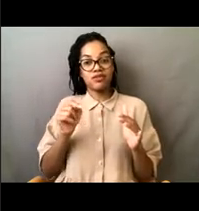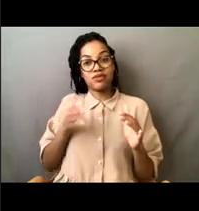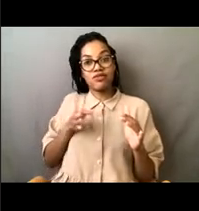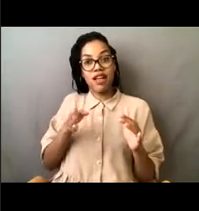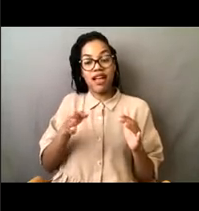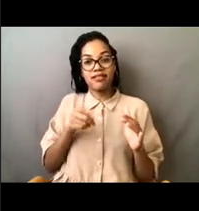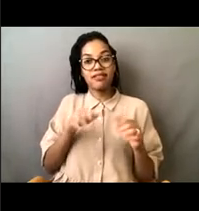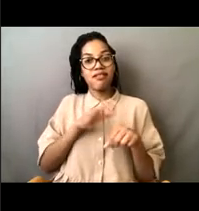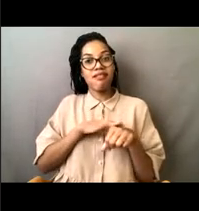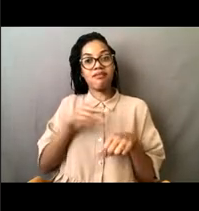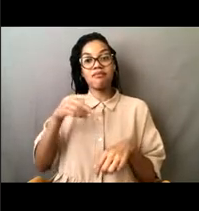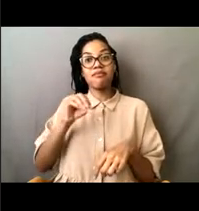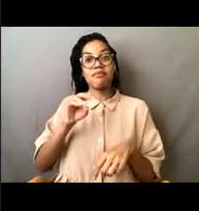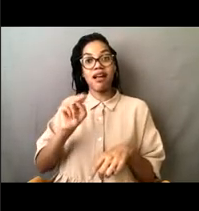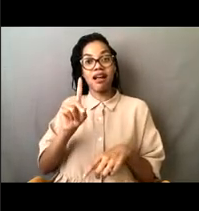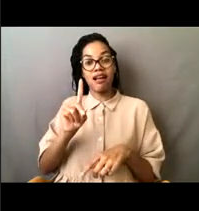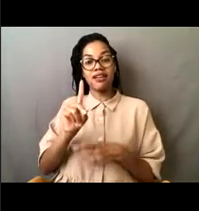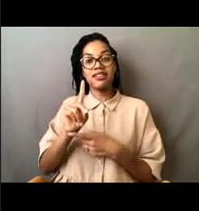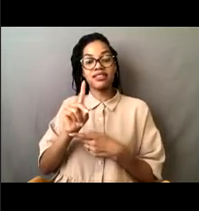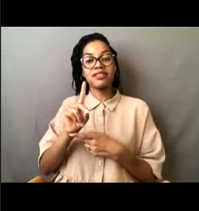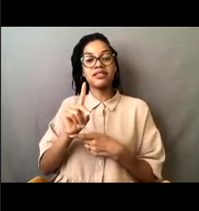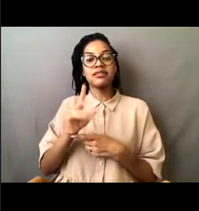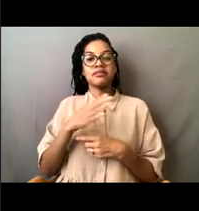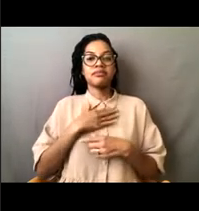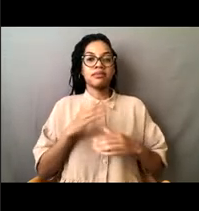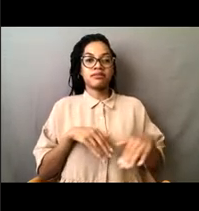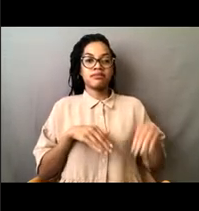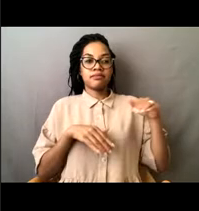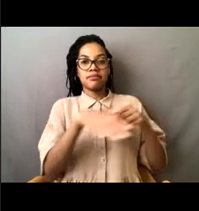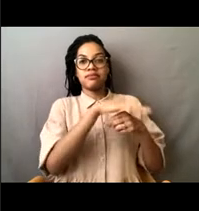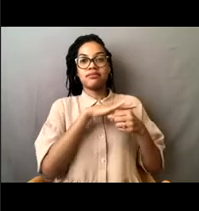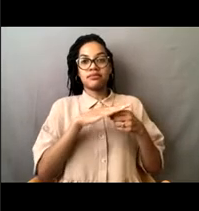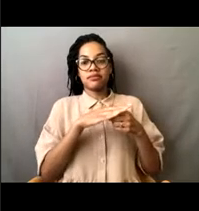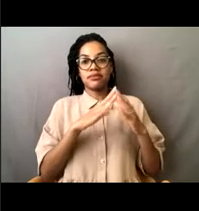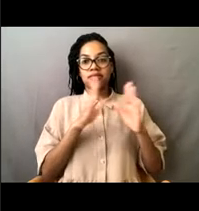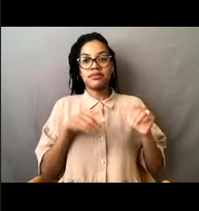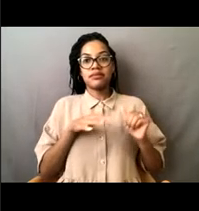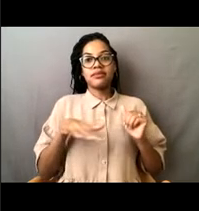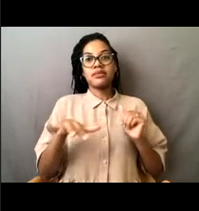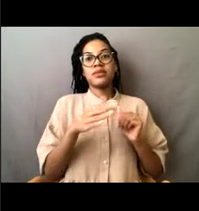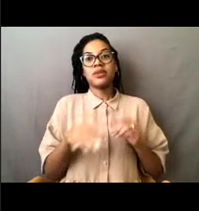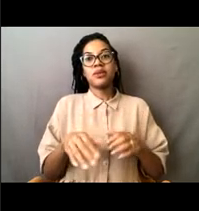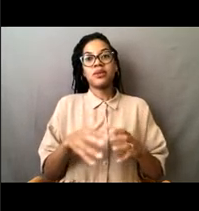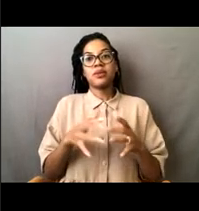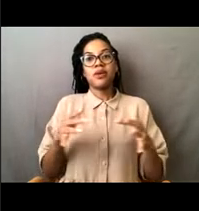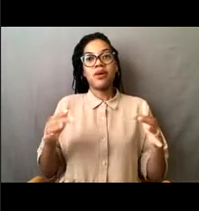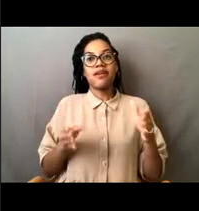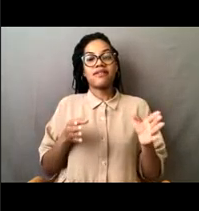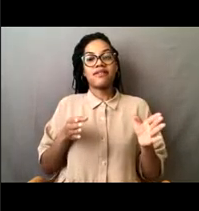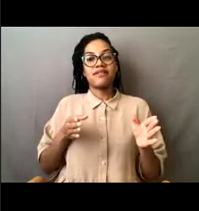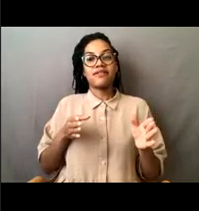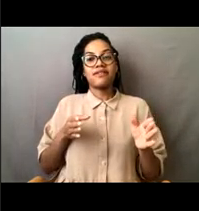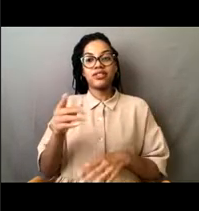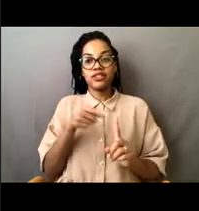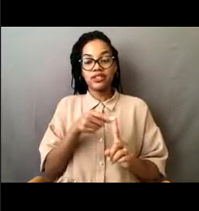that was on the land that I grew up on. So that was kind of a cool experience. And then in the center there, you can kind of see a little me